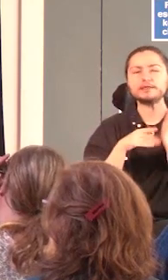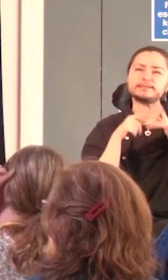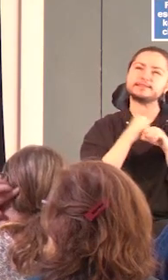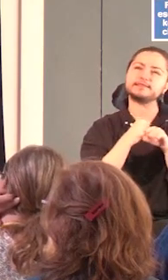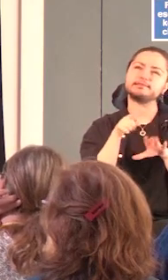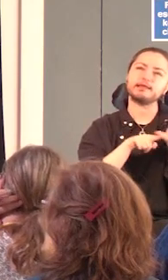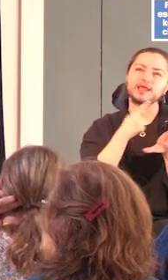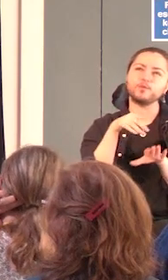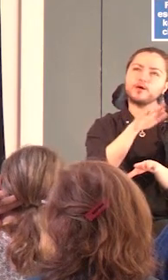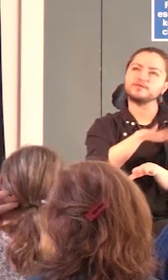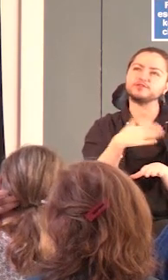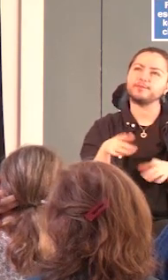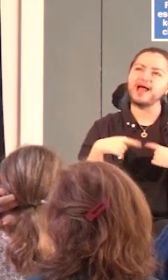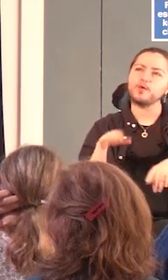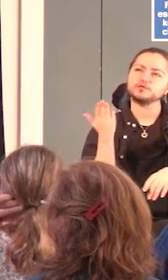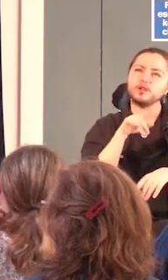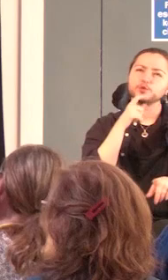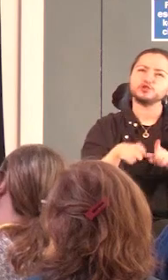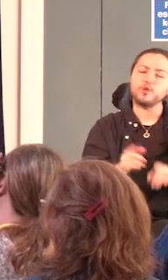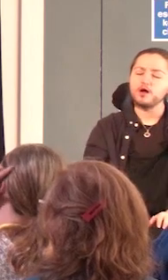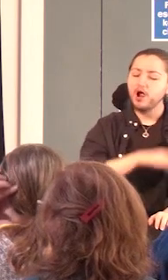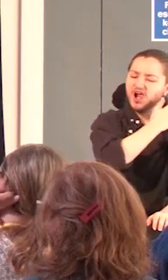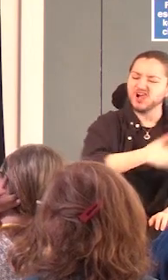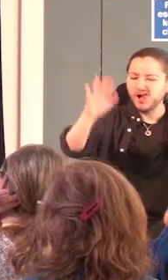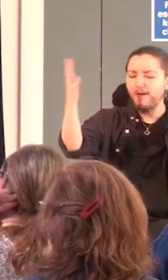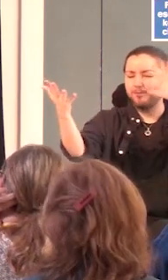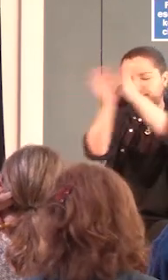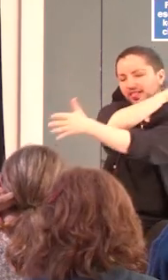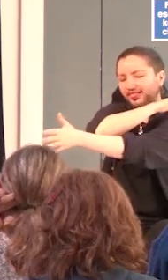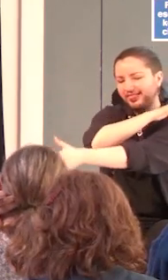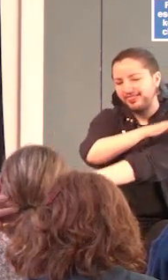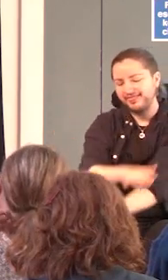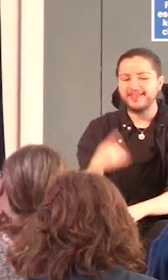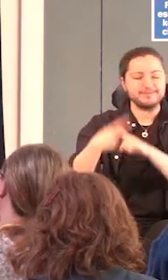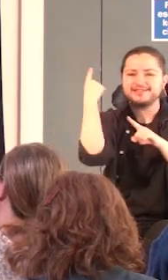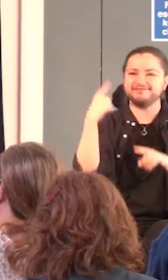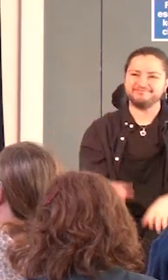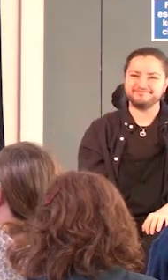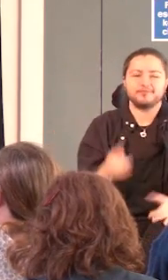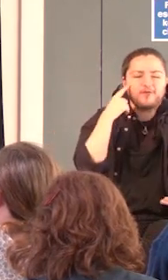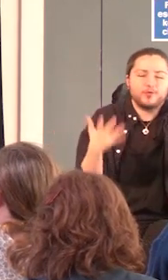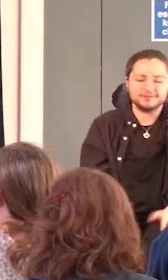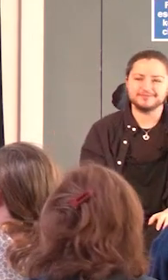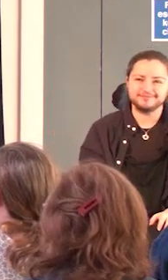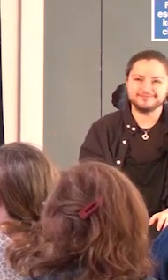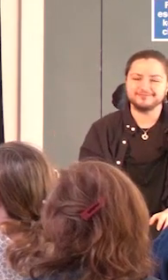one of our youngsters, what would he do? That! And the whole thing would go flying across the room. Of course, he would, and what great fun